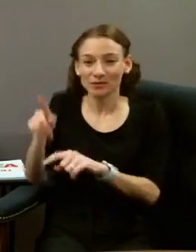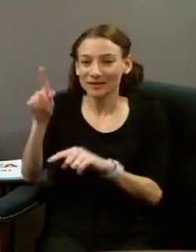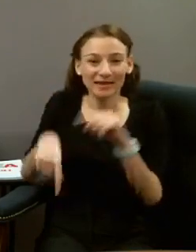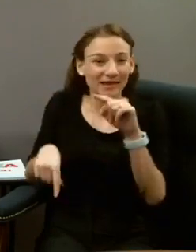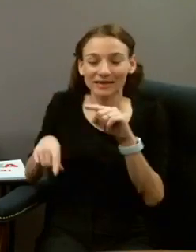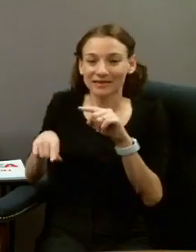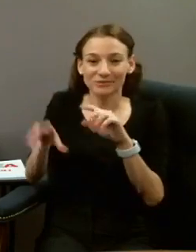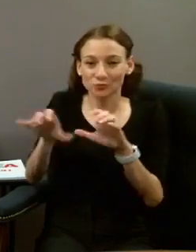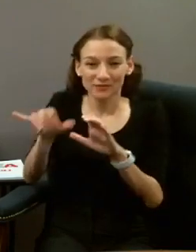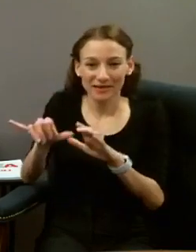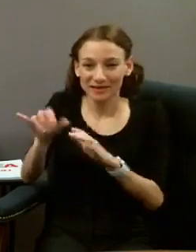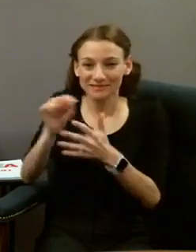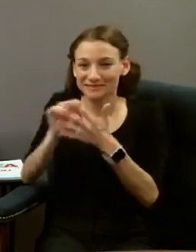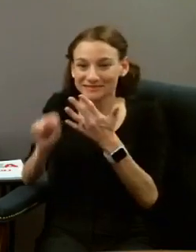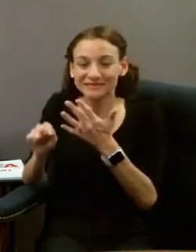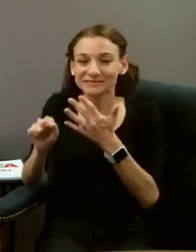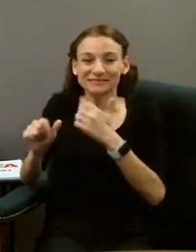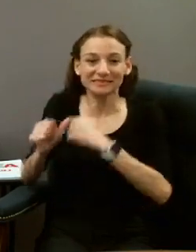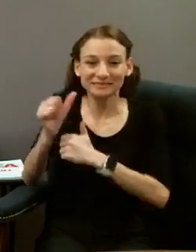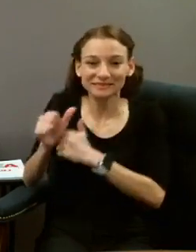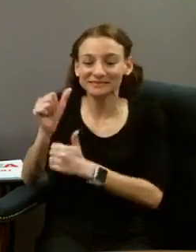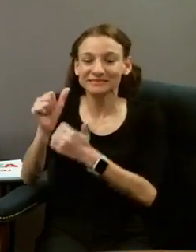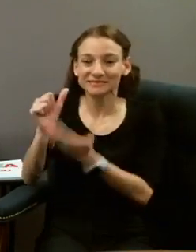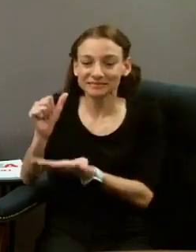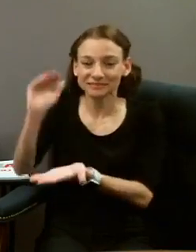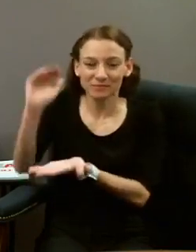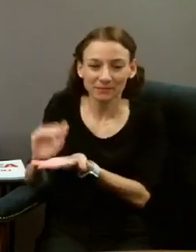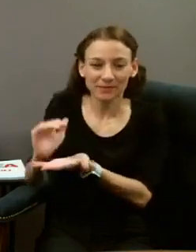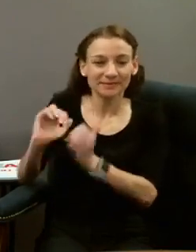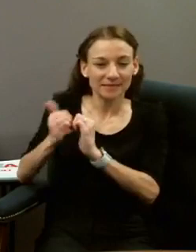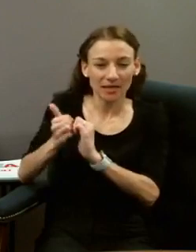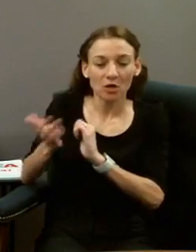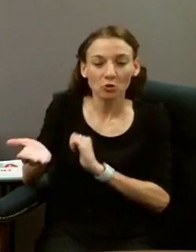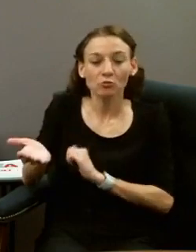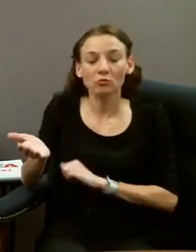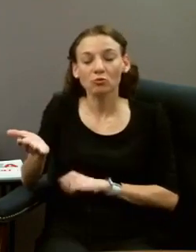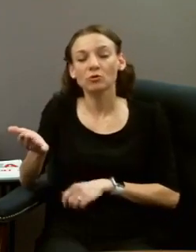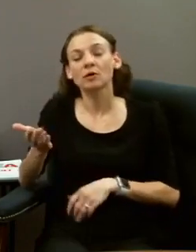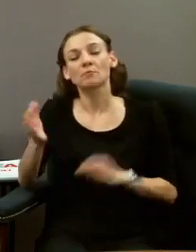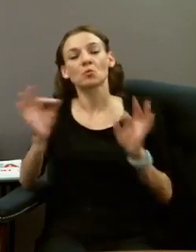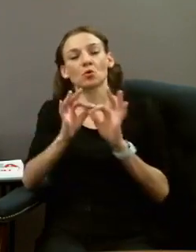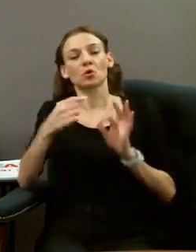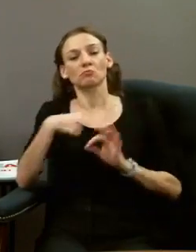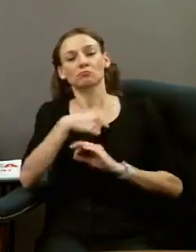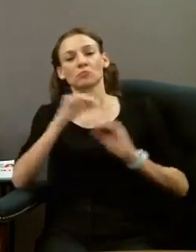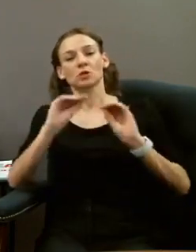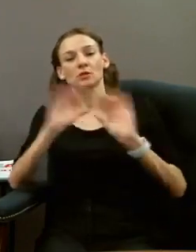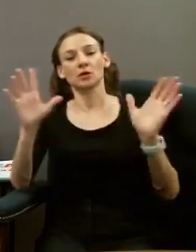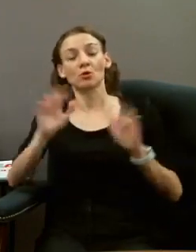not to exhibit those behaviors or try to minimize them. Now, we wanna be clear that not every student